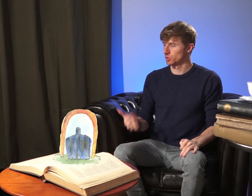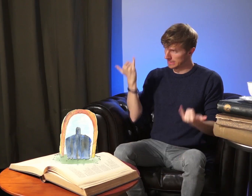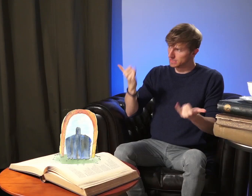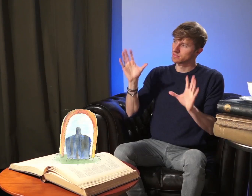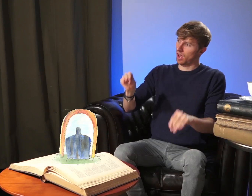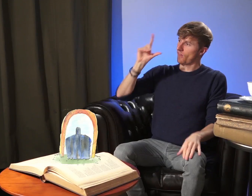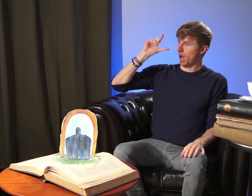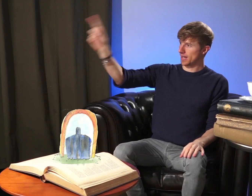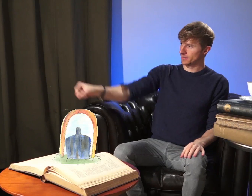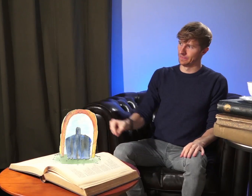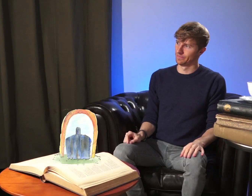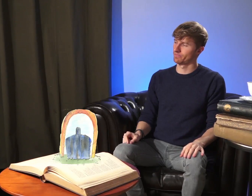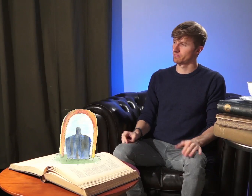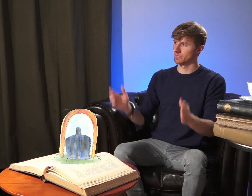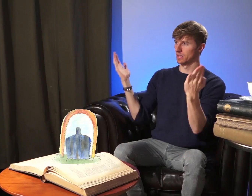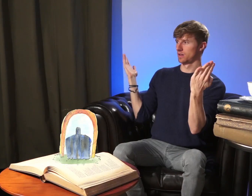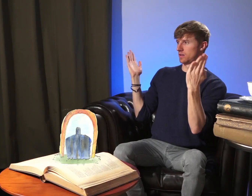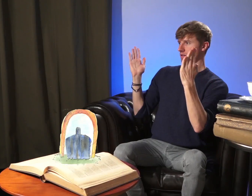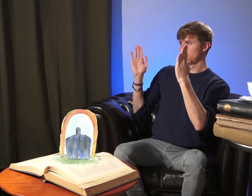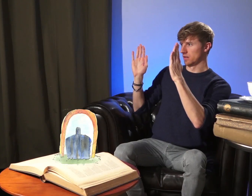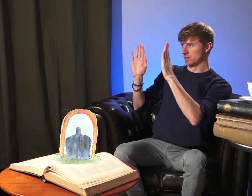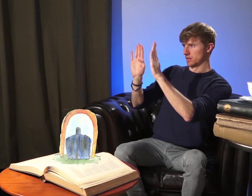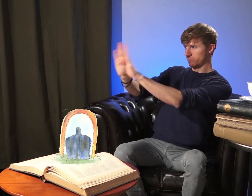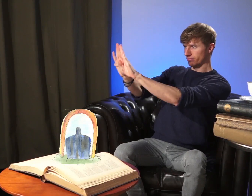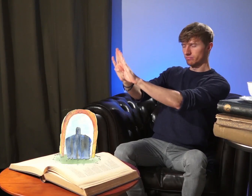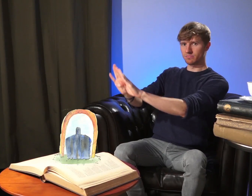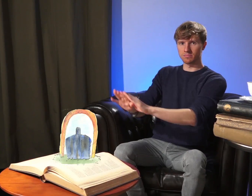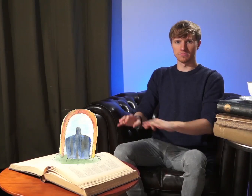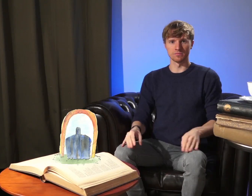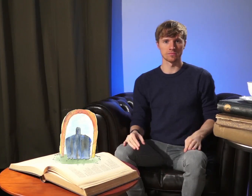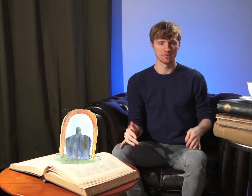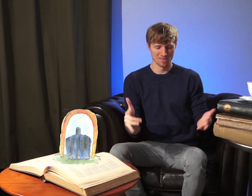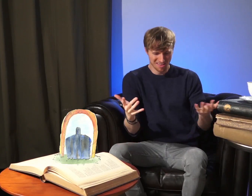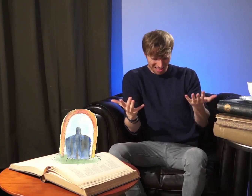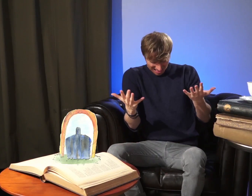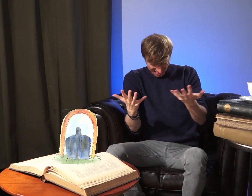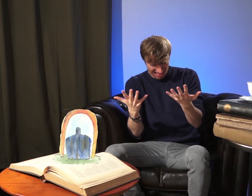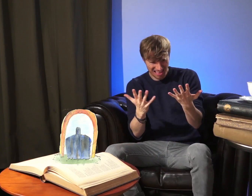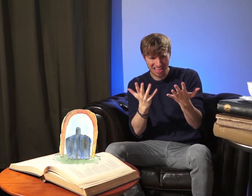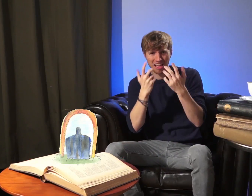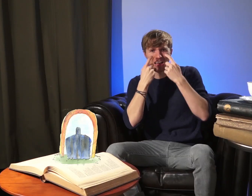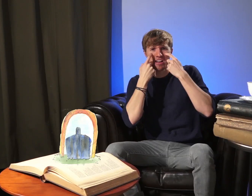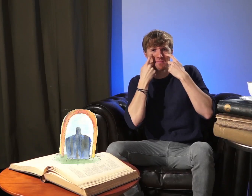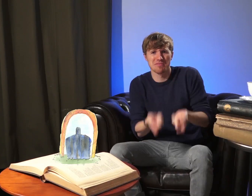"And now: go home." The gate closed.